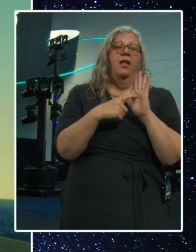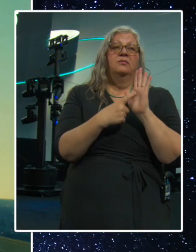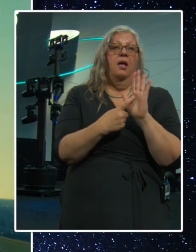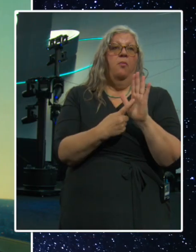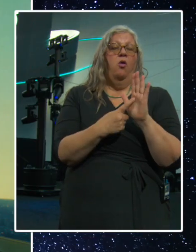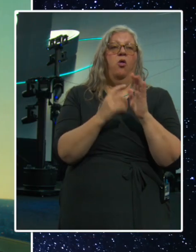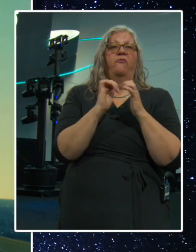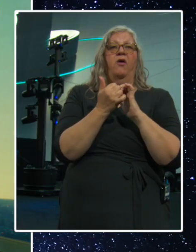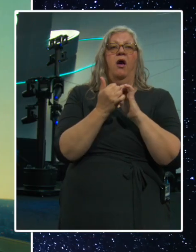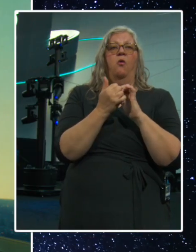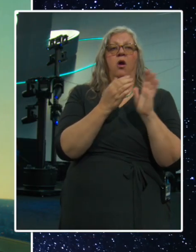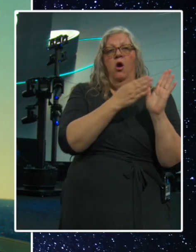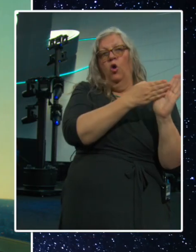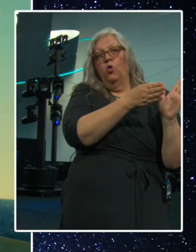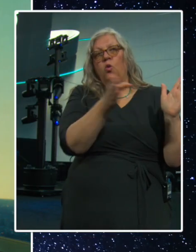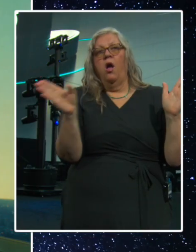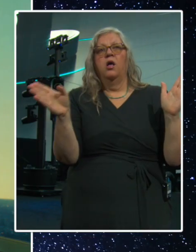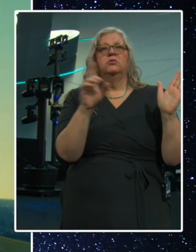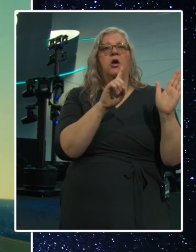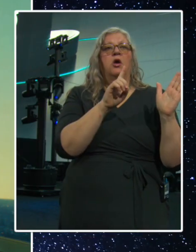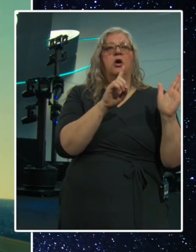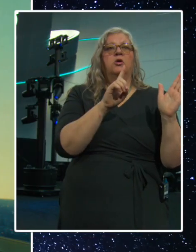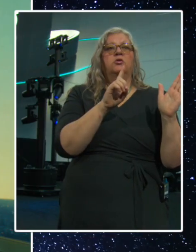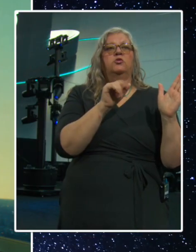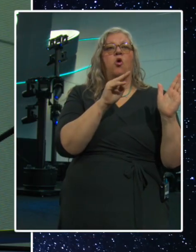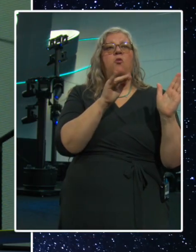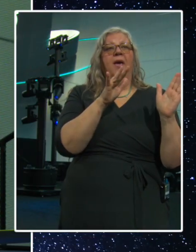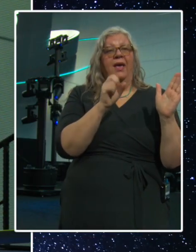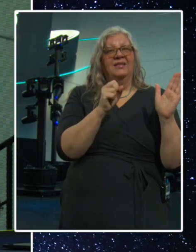of how cross-domains agents can easily collaborate.